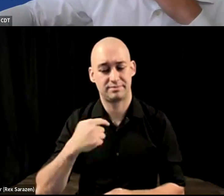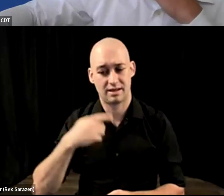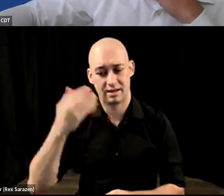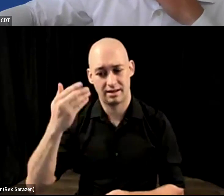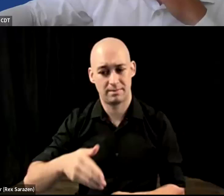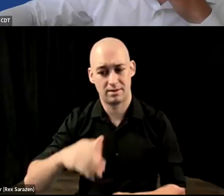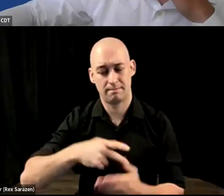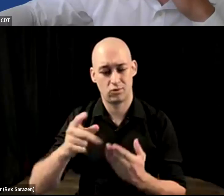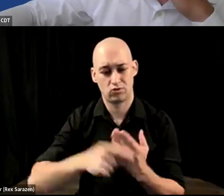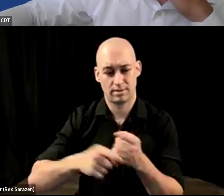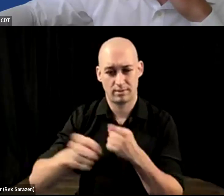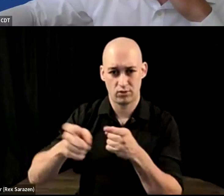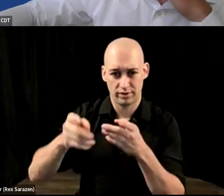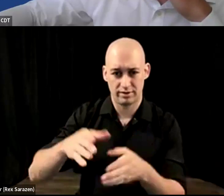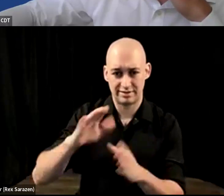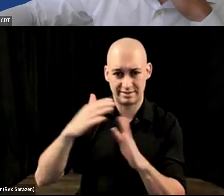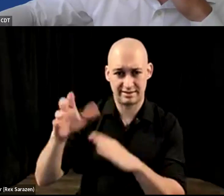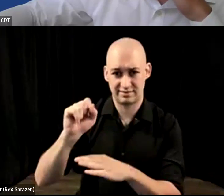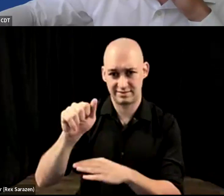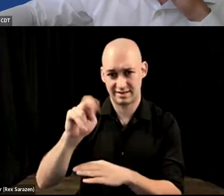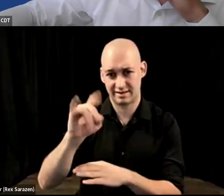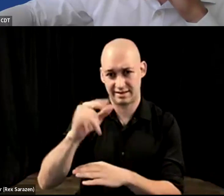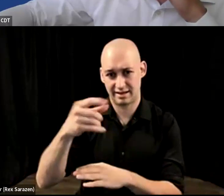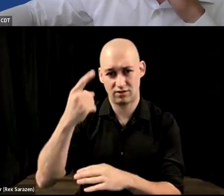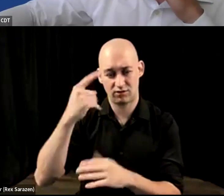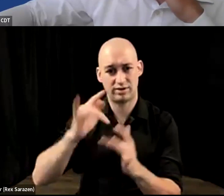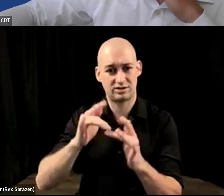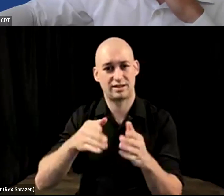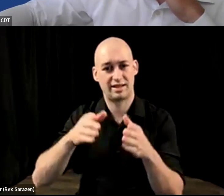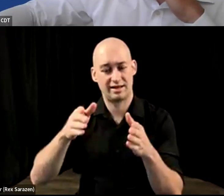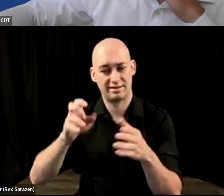coordinator at the city of San Diego for the digital equity initiative, SD access for all.